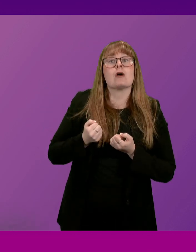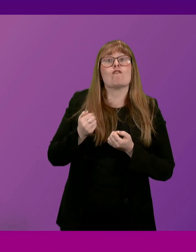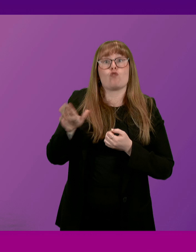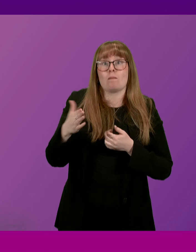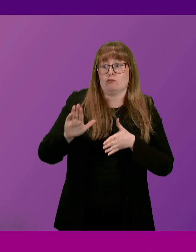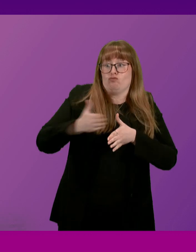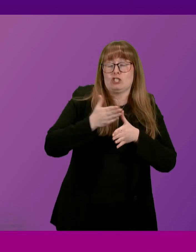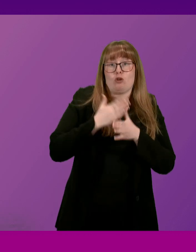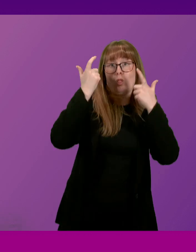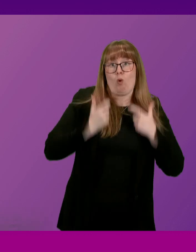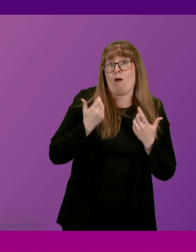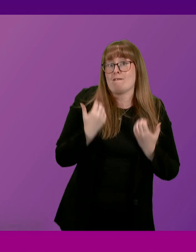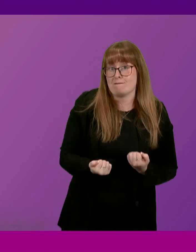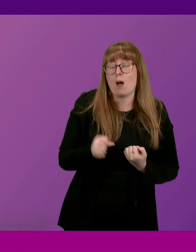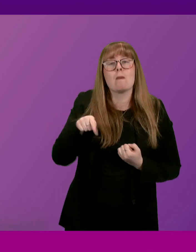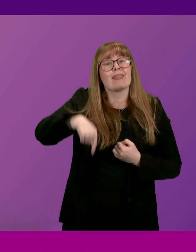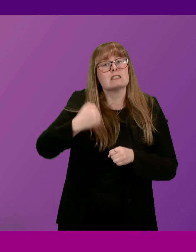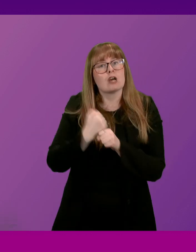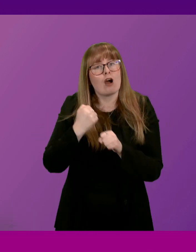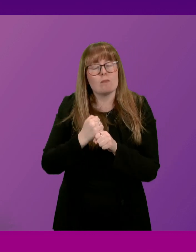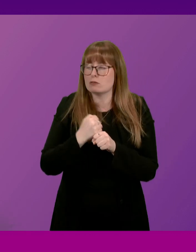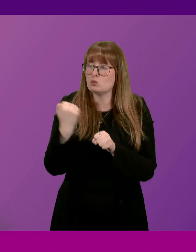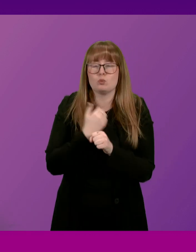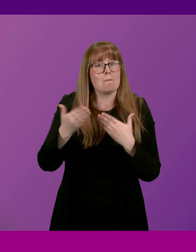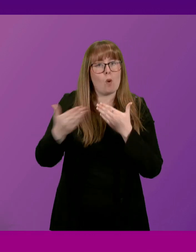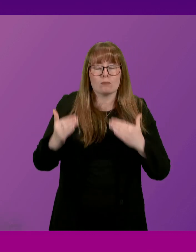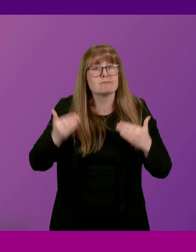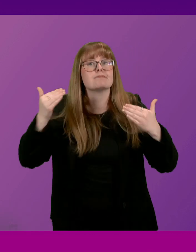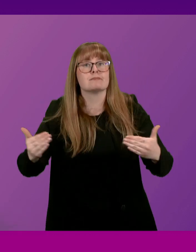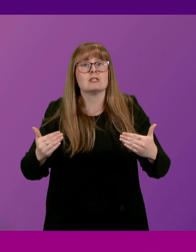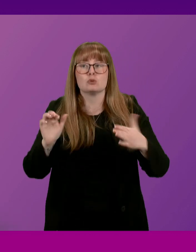legislative framework, but the Government is going further by introducing rent controls,